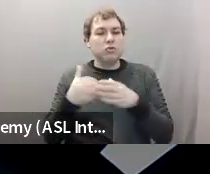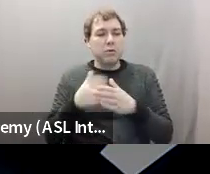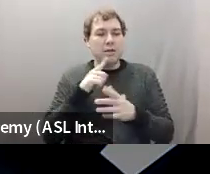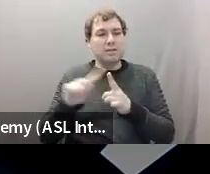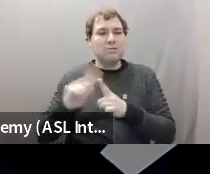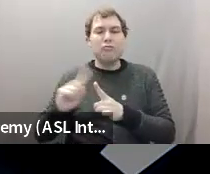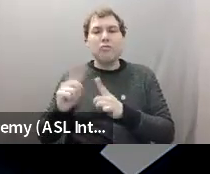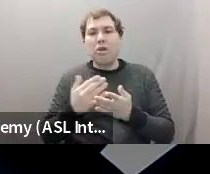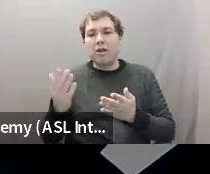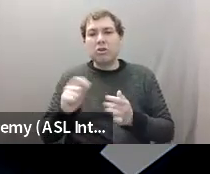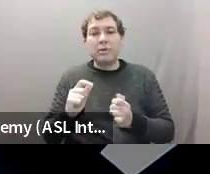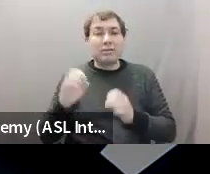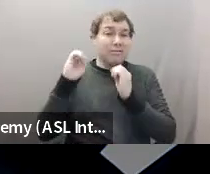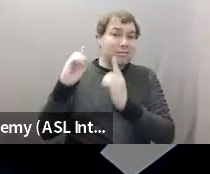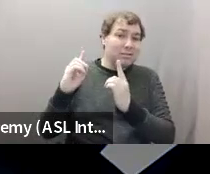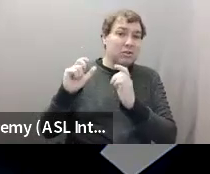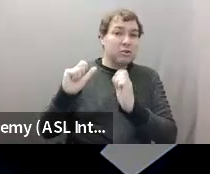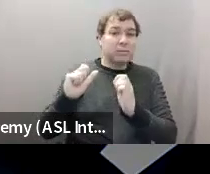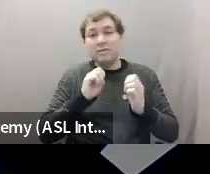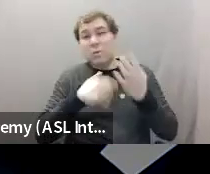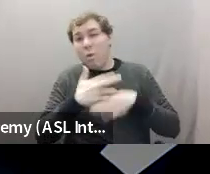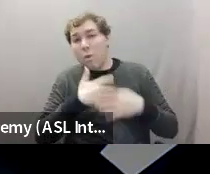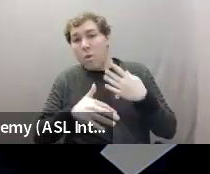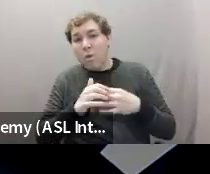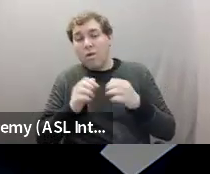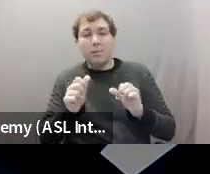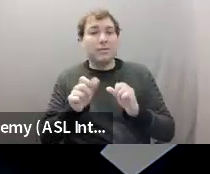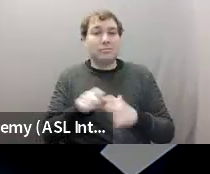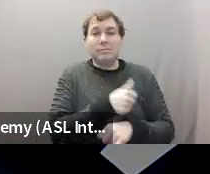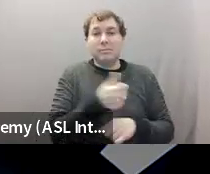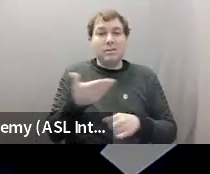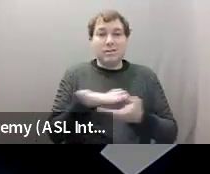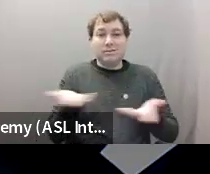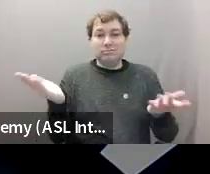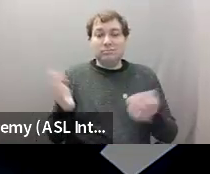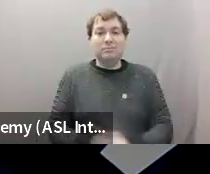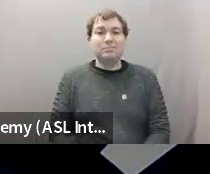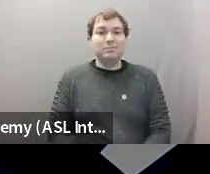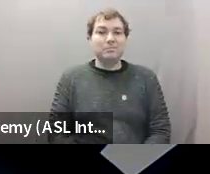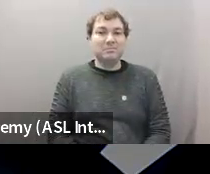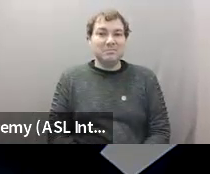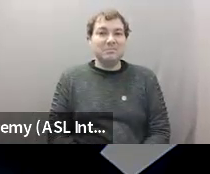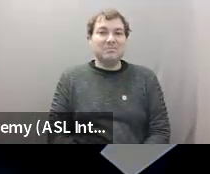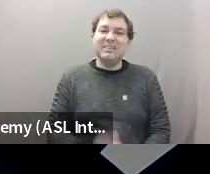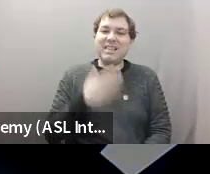Lynnie Downum-Hanzal: It could be educational. It could be social, it could be just anything Lynnie Downum-Hanzal: but Lynnie Downum-Hanzal: Thanks for letting me talk.